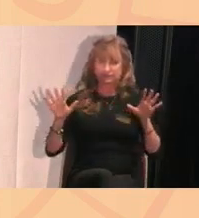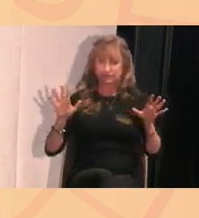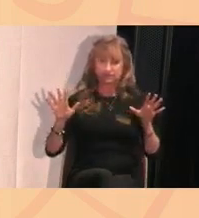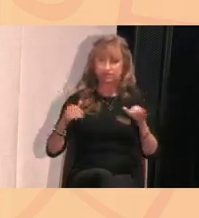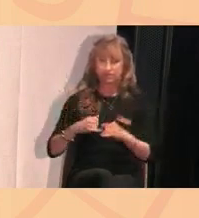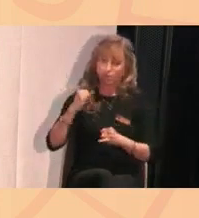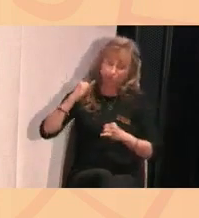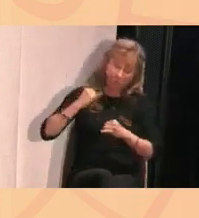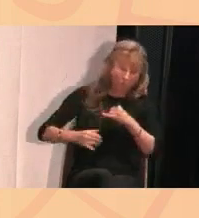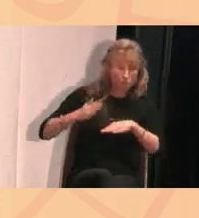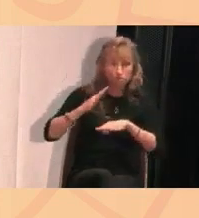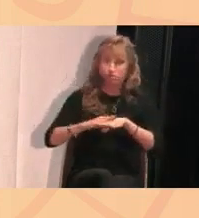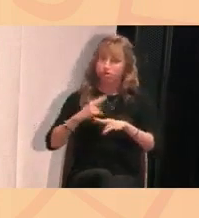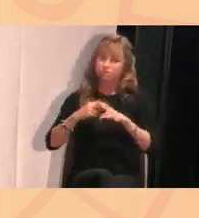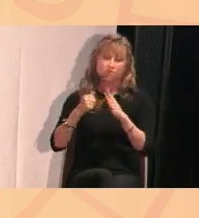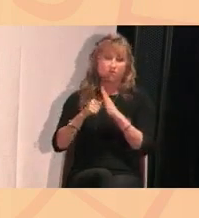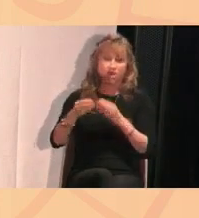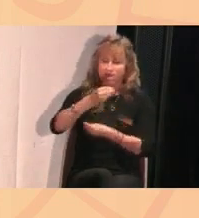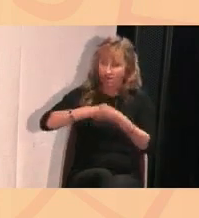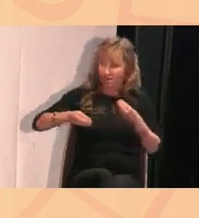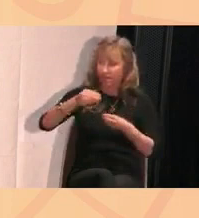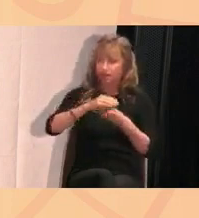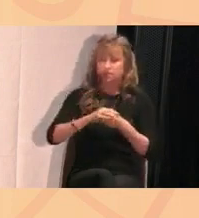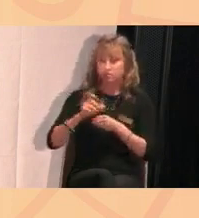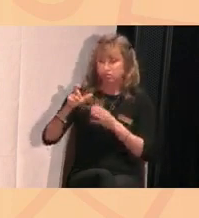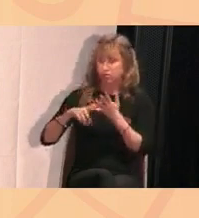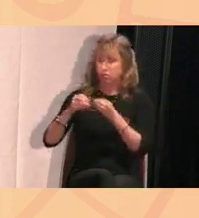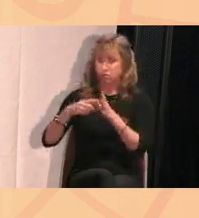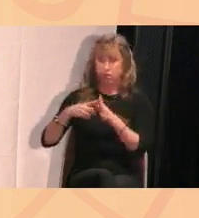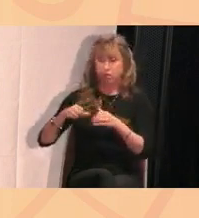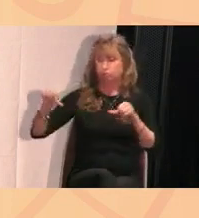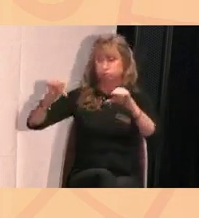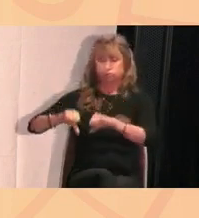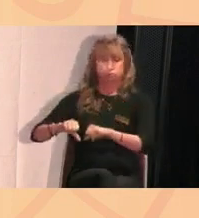the United States and Cuban relationships.